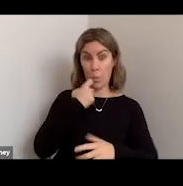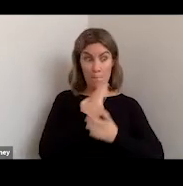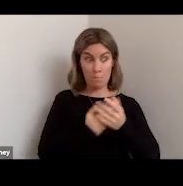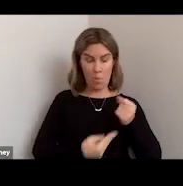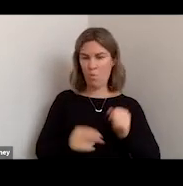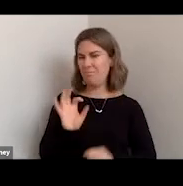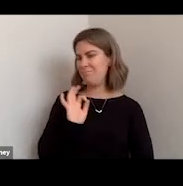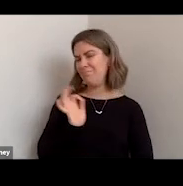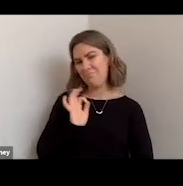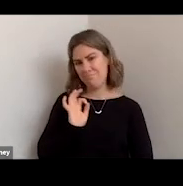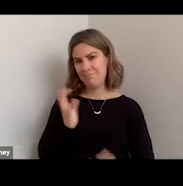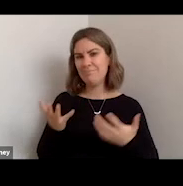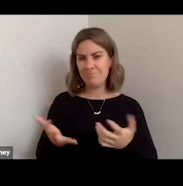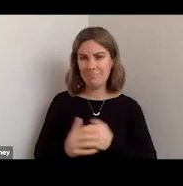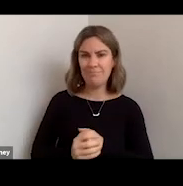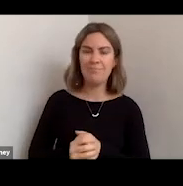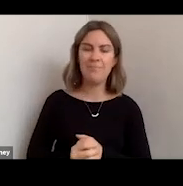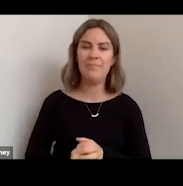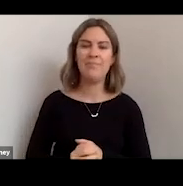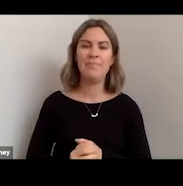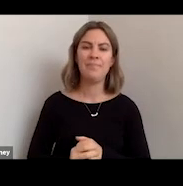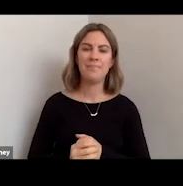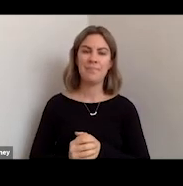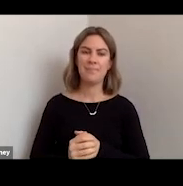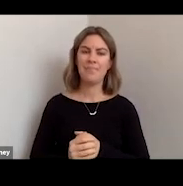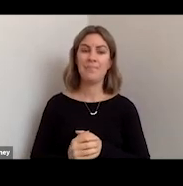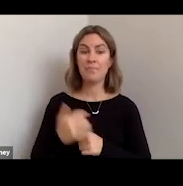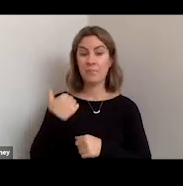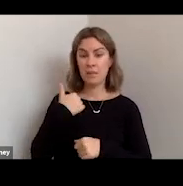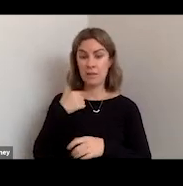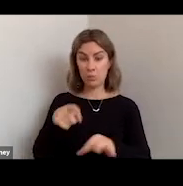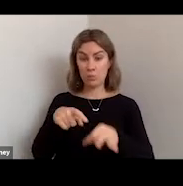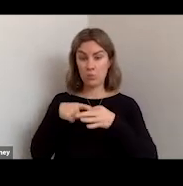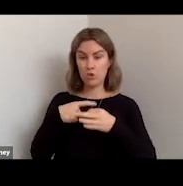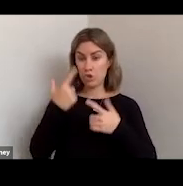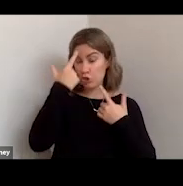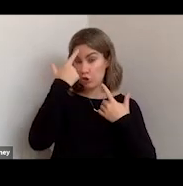profiles?" Not surveys.